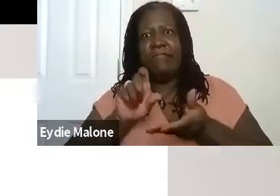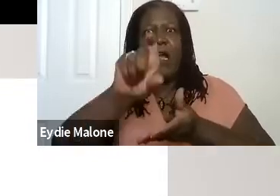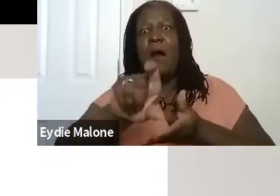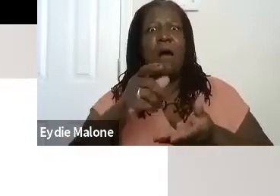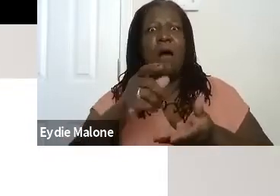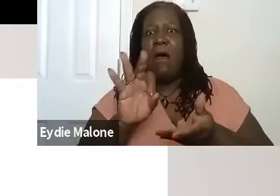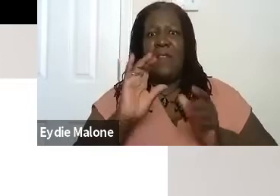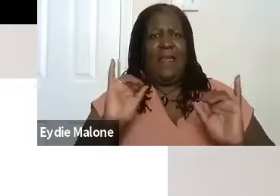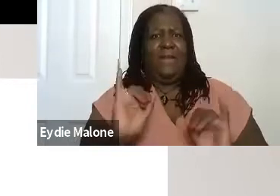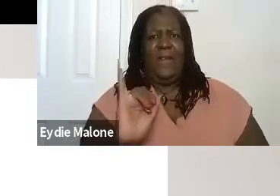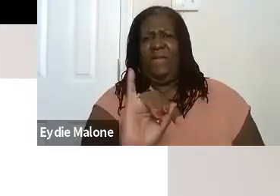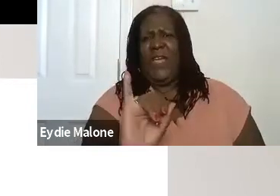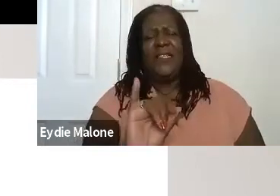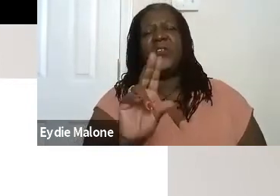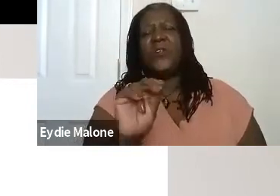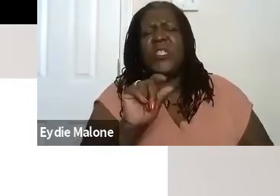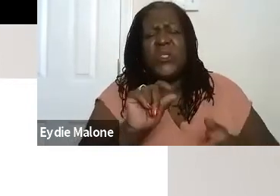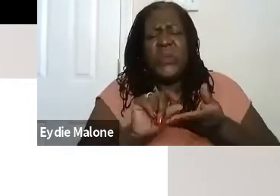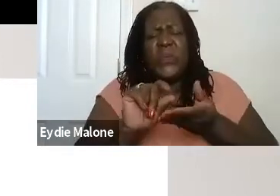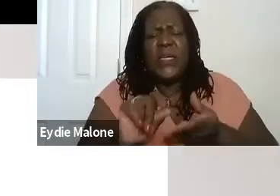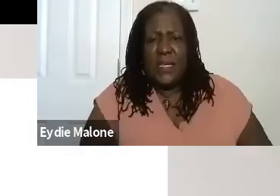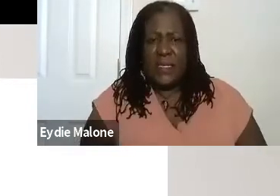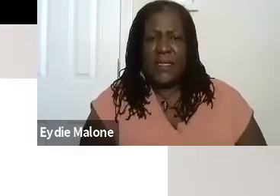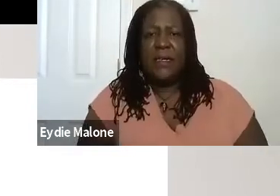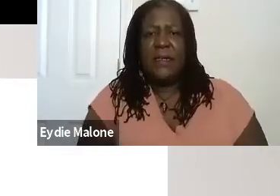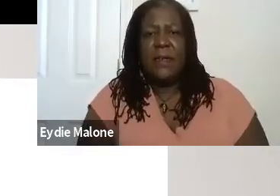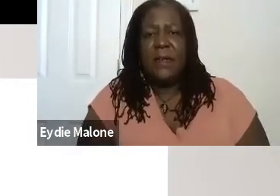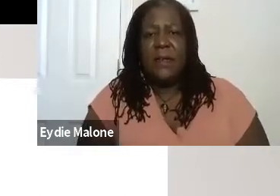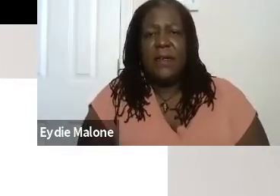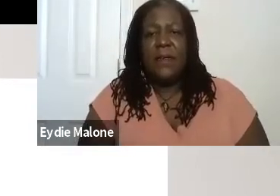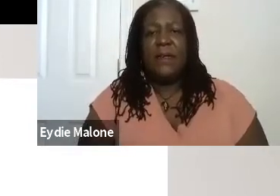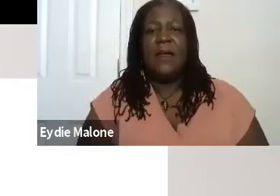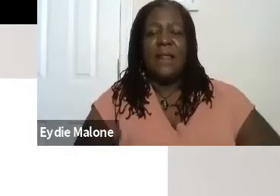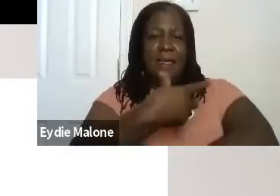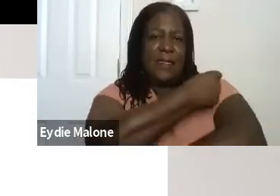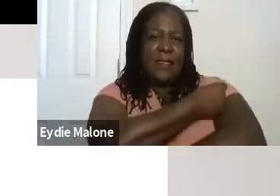because it's just a piece of the virus, that gets injected into you and then your body